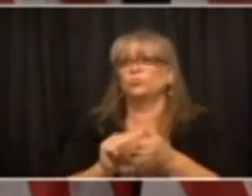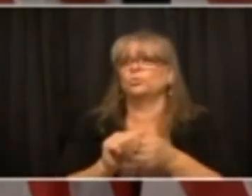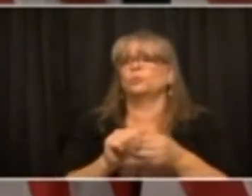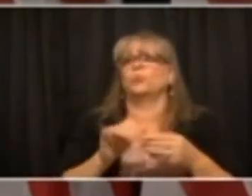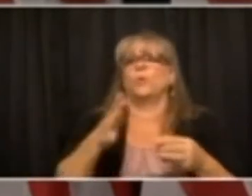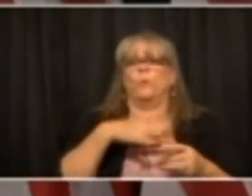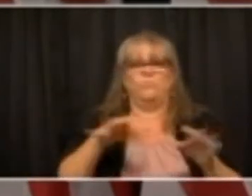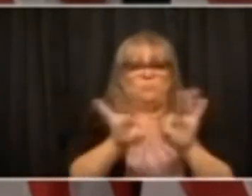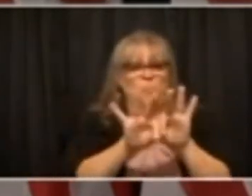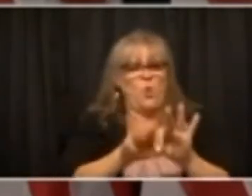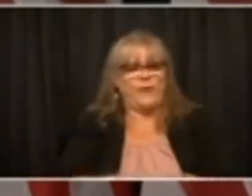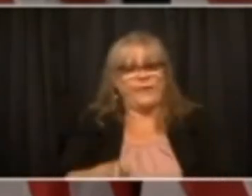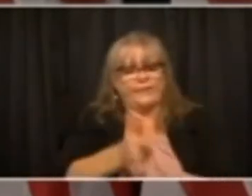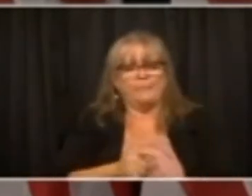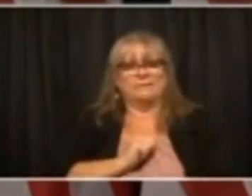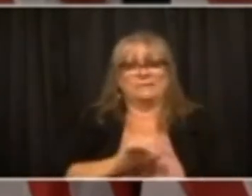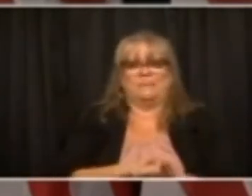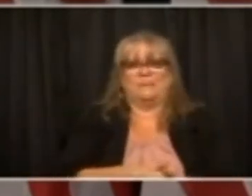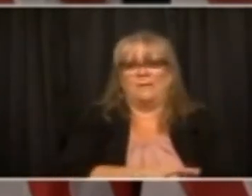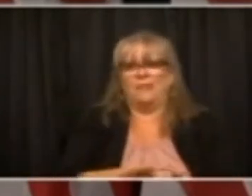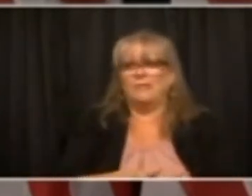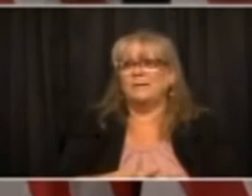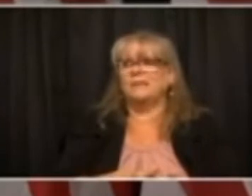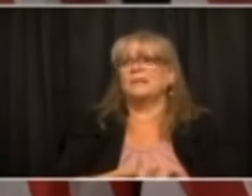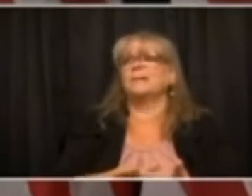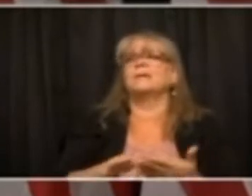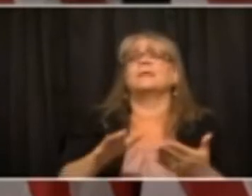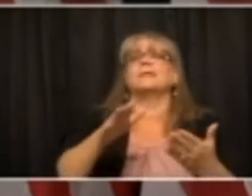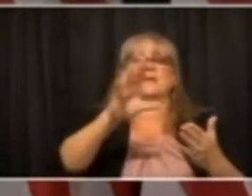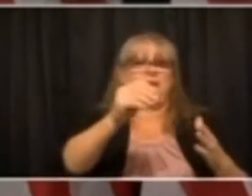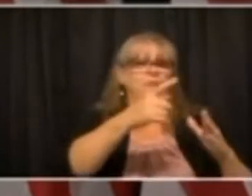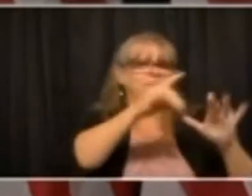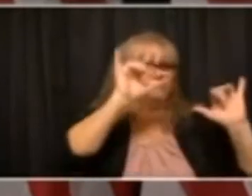and stay you know separated from folks as well